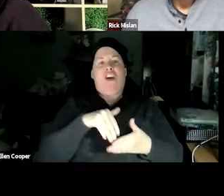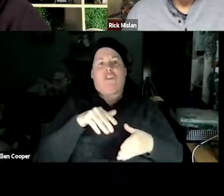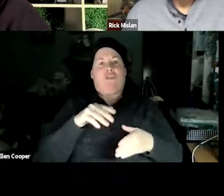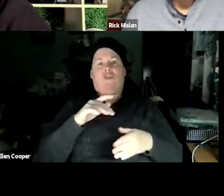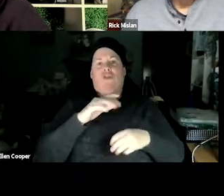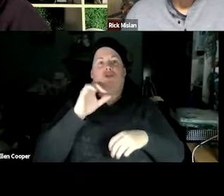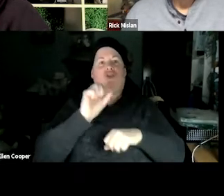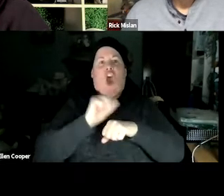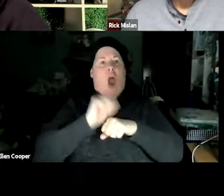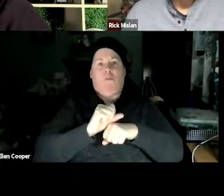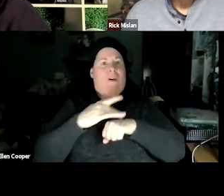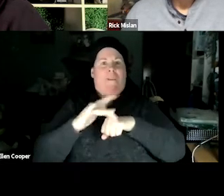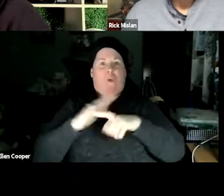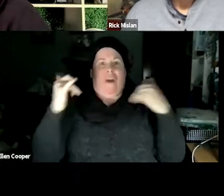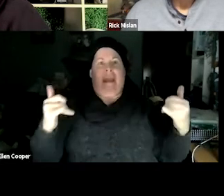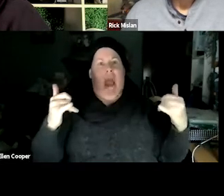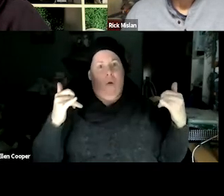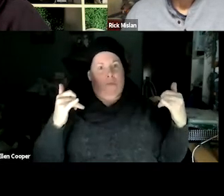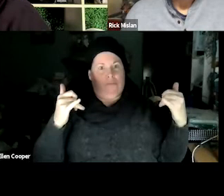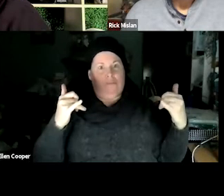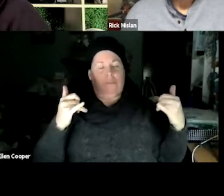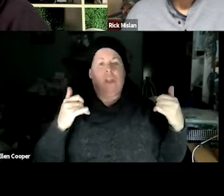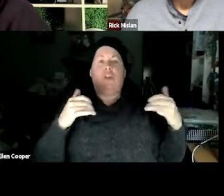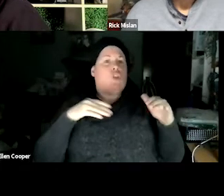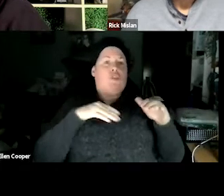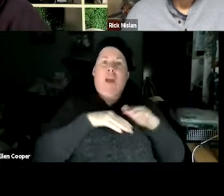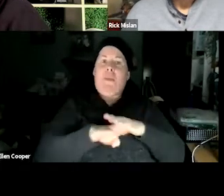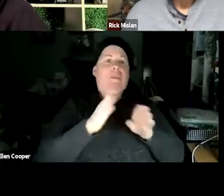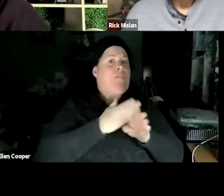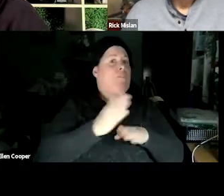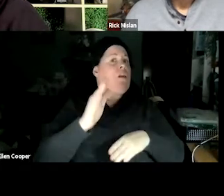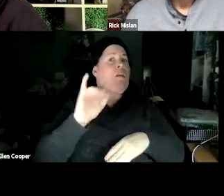CalebBarlow: So you're, you're absolutely entering a field where the job opportunities are bound